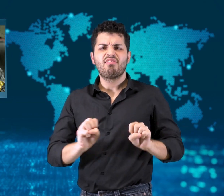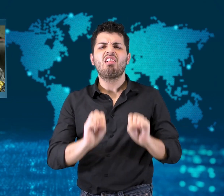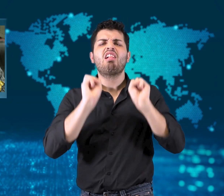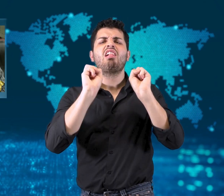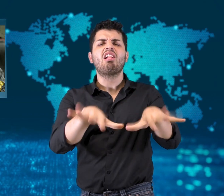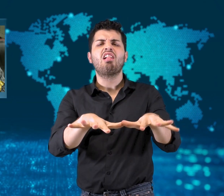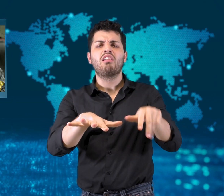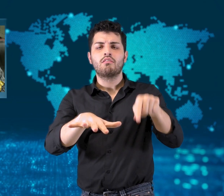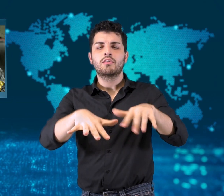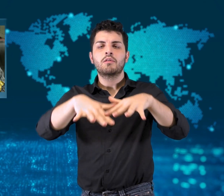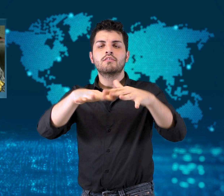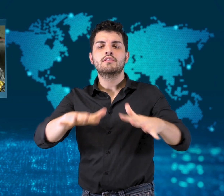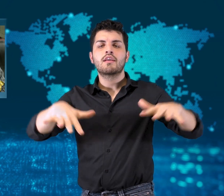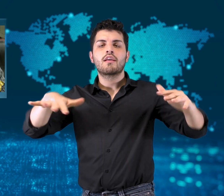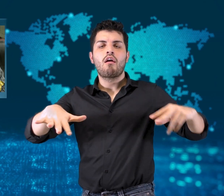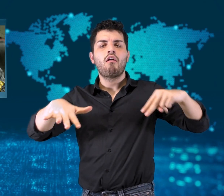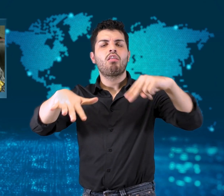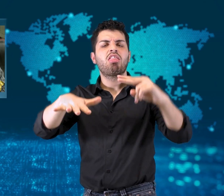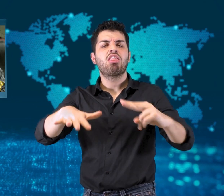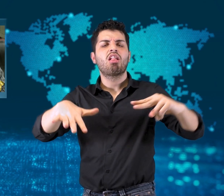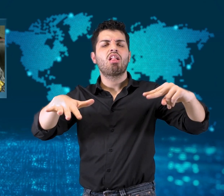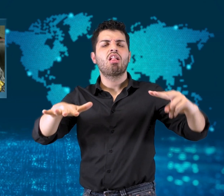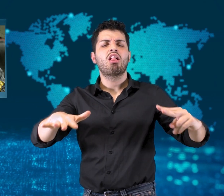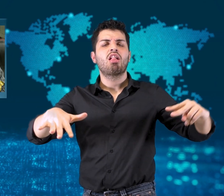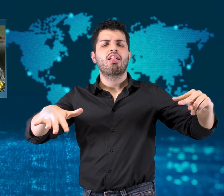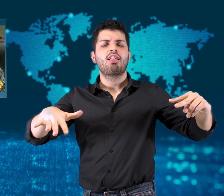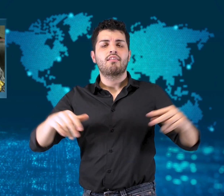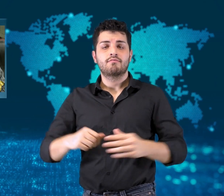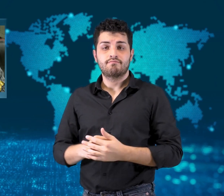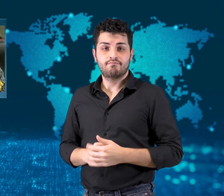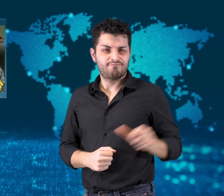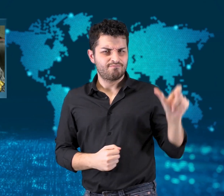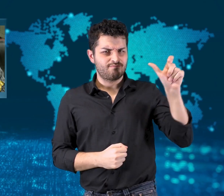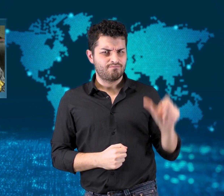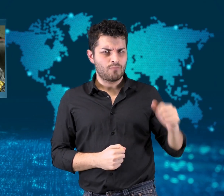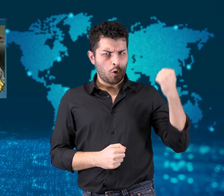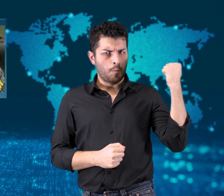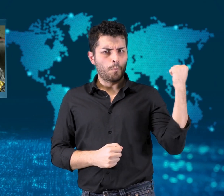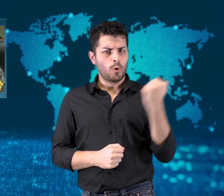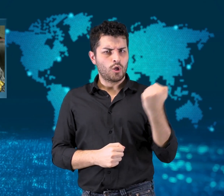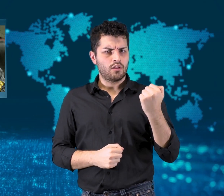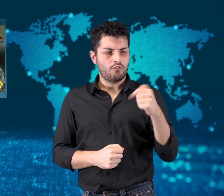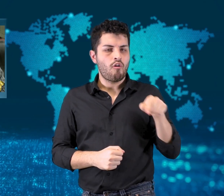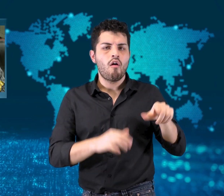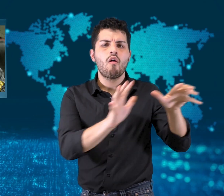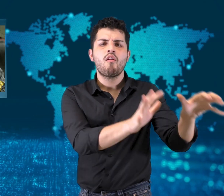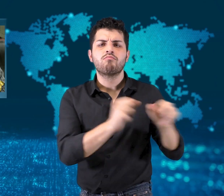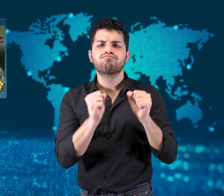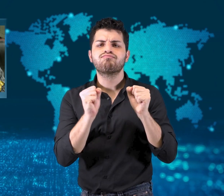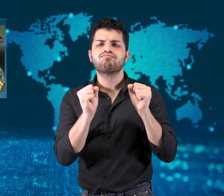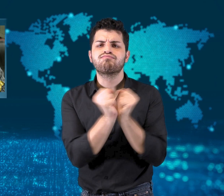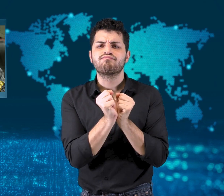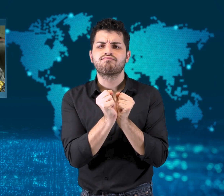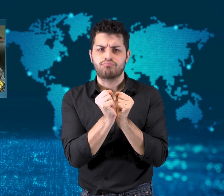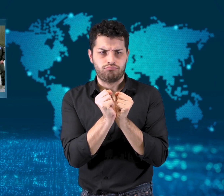person as a result of his horrid violence against Wall.